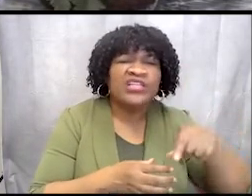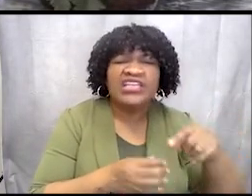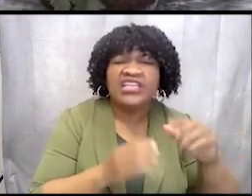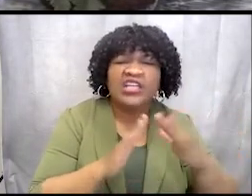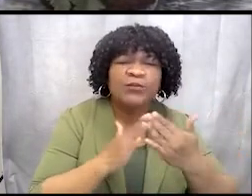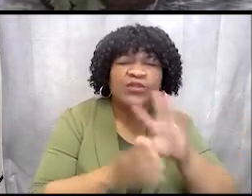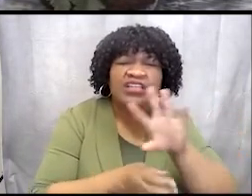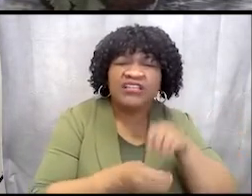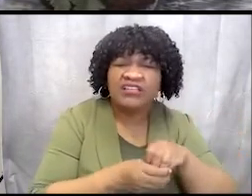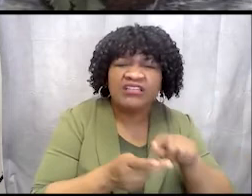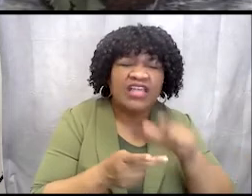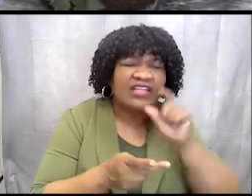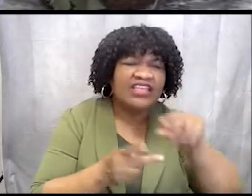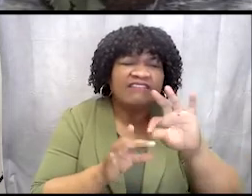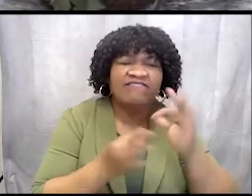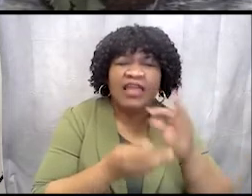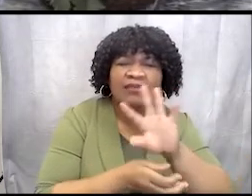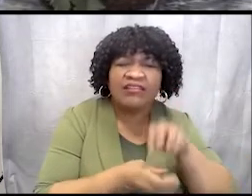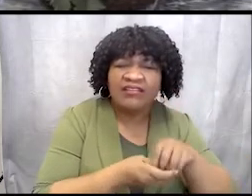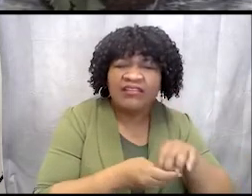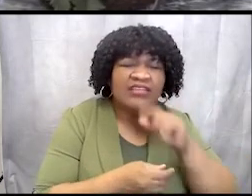we don't need families, and we don't need culture.